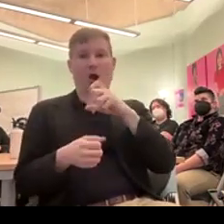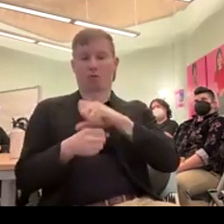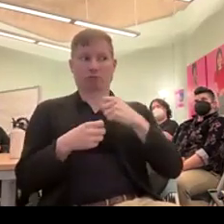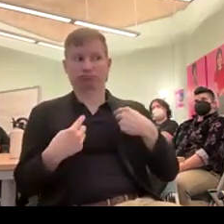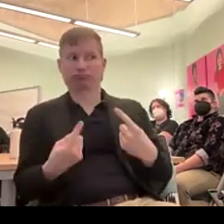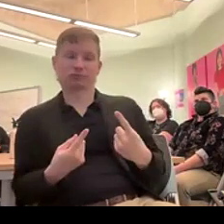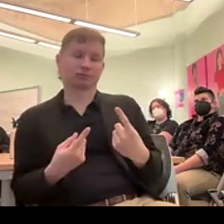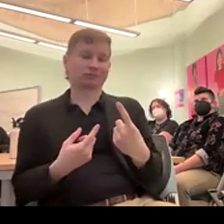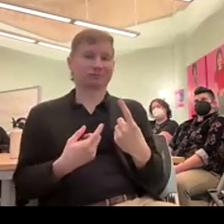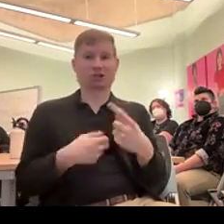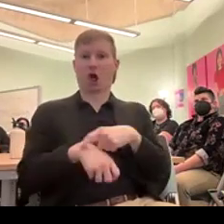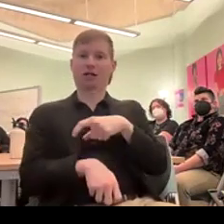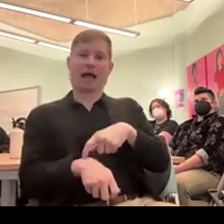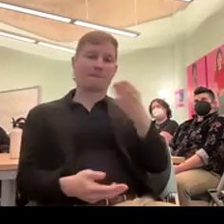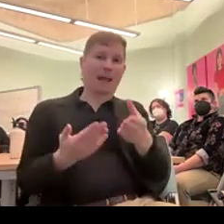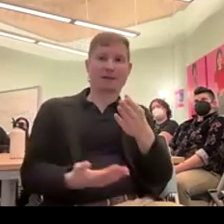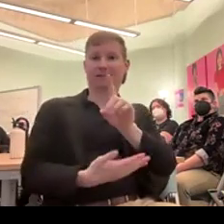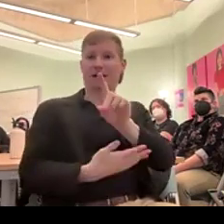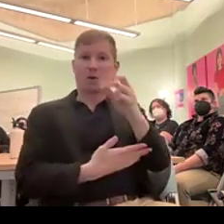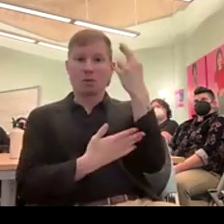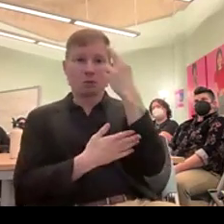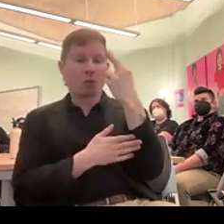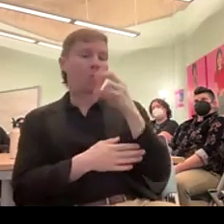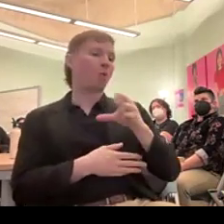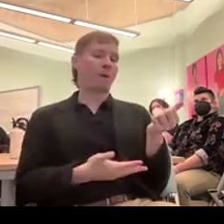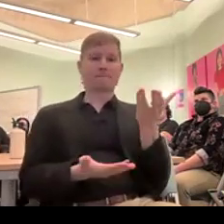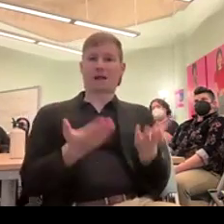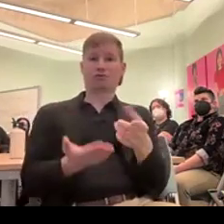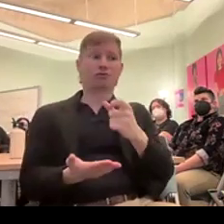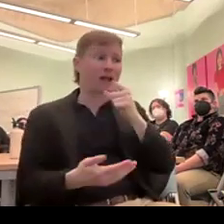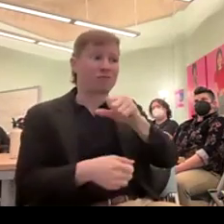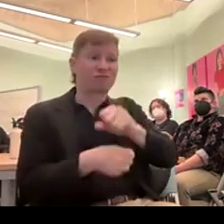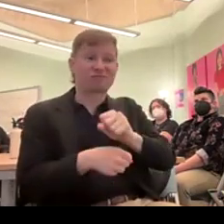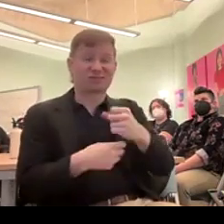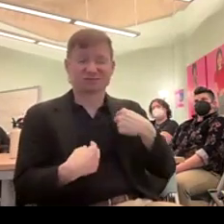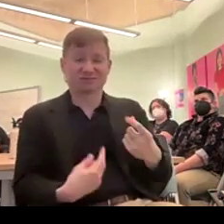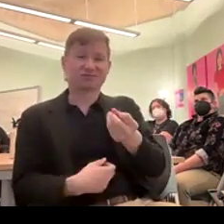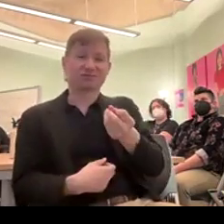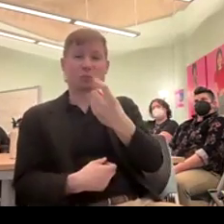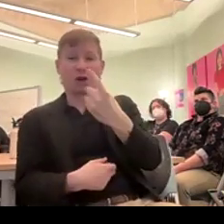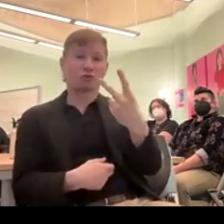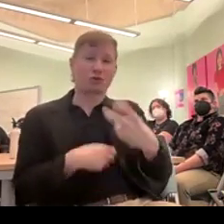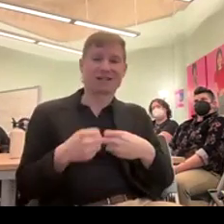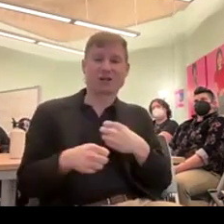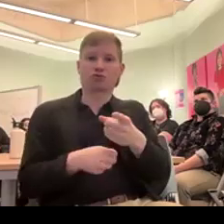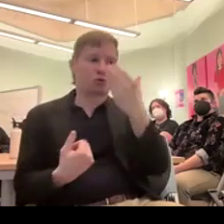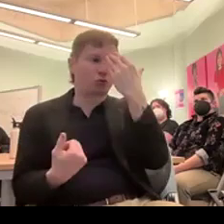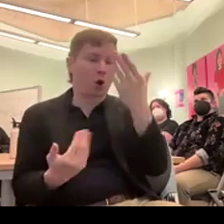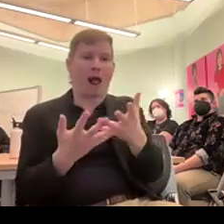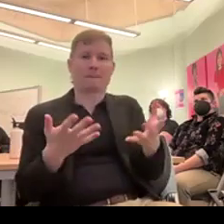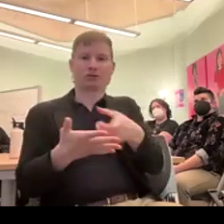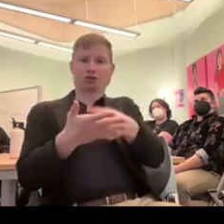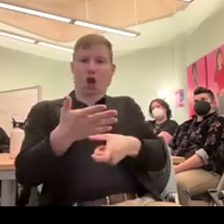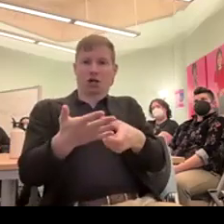you've been out of work because of disability, or you haven't worked in a couple years and so you